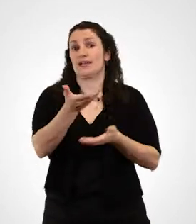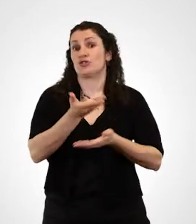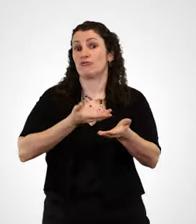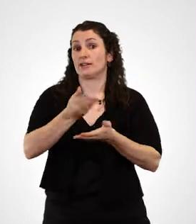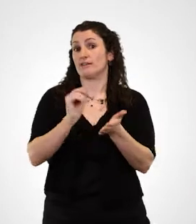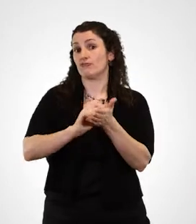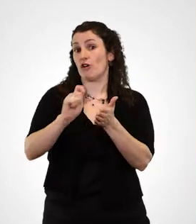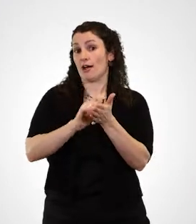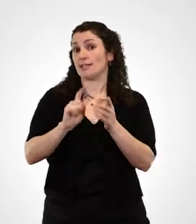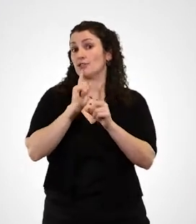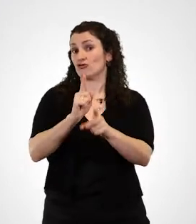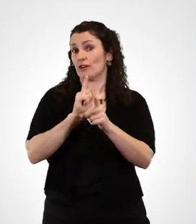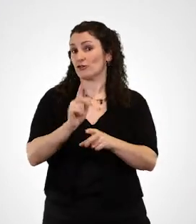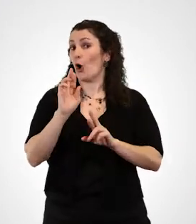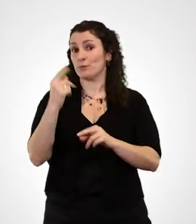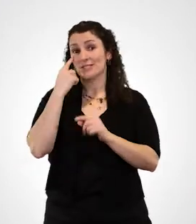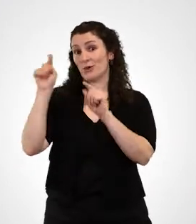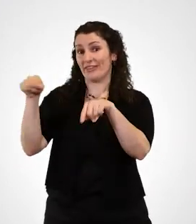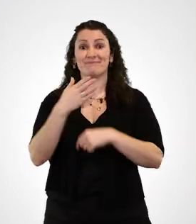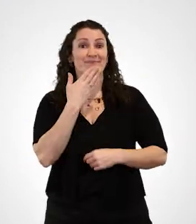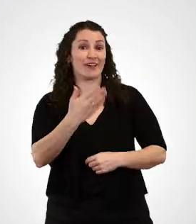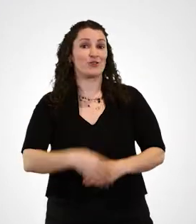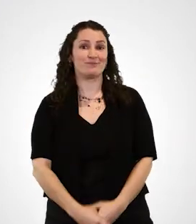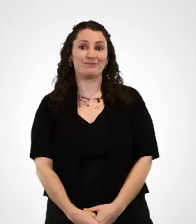Hope to see you there.